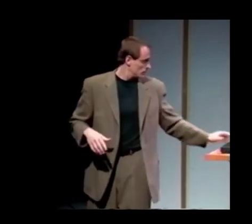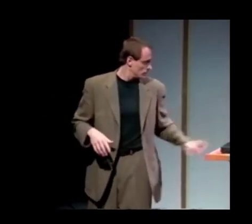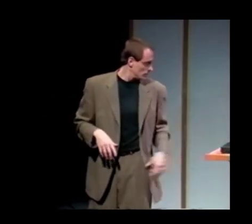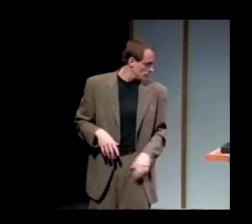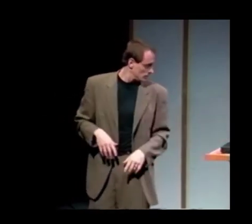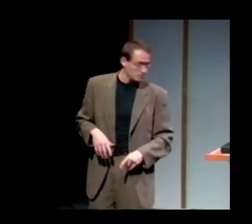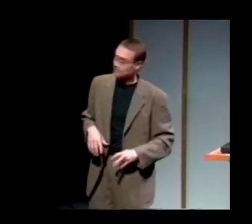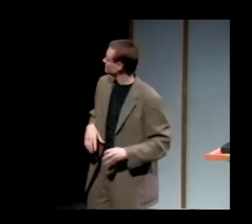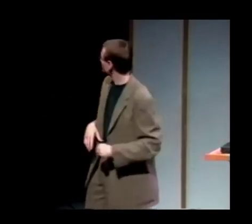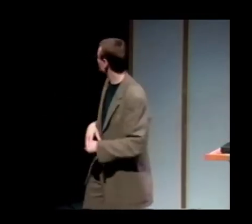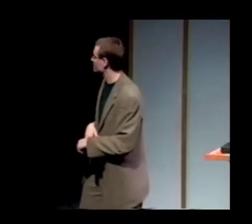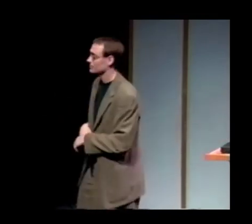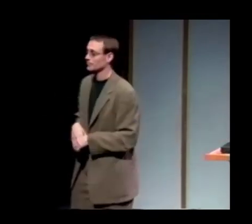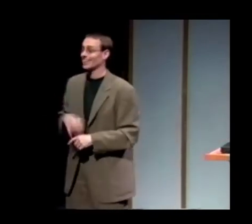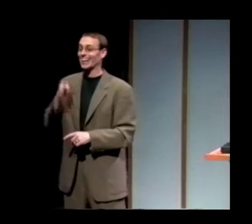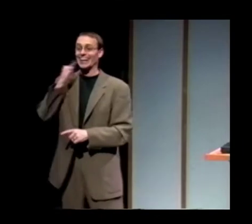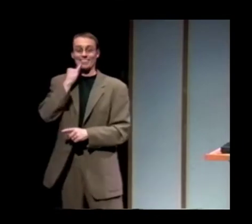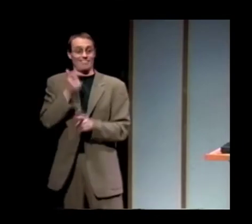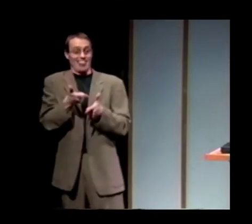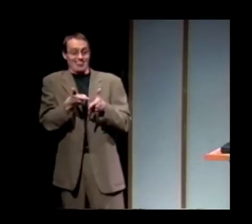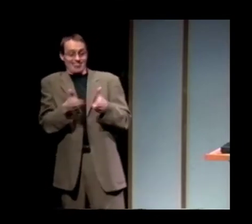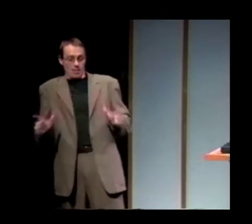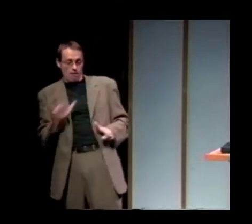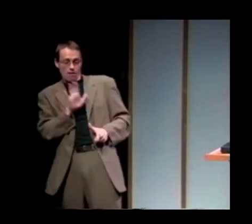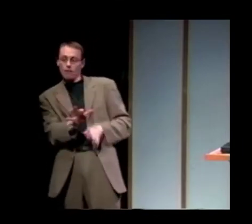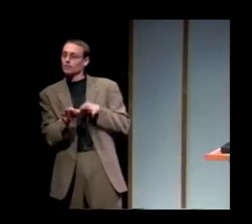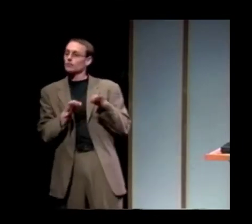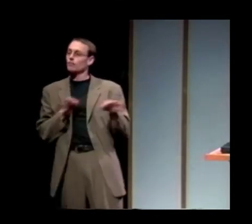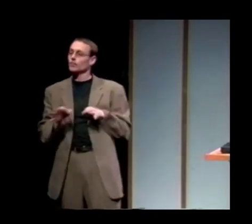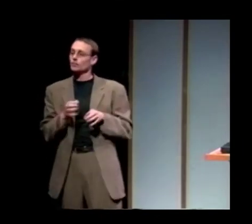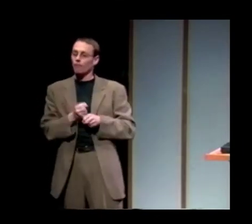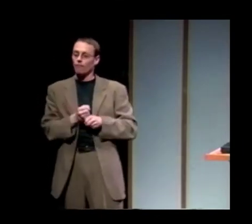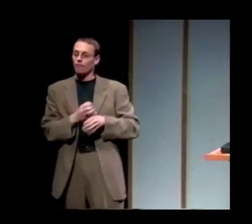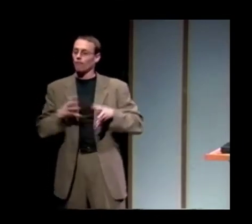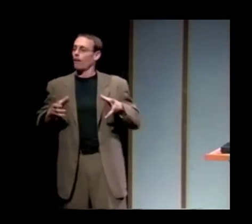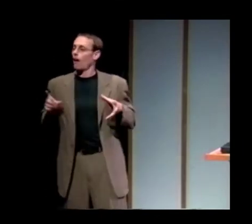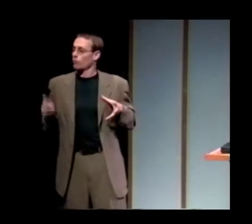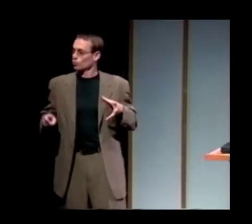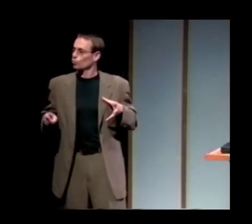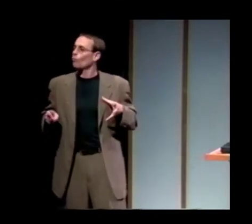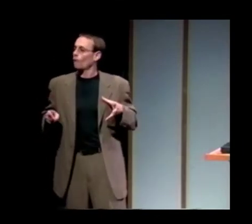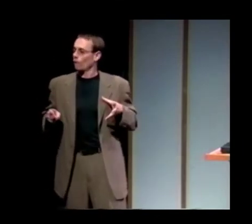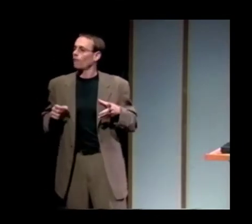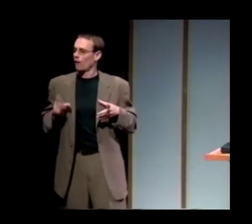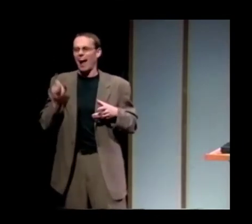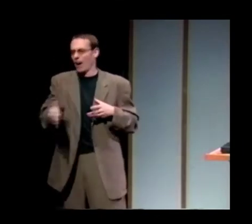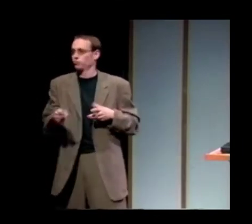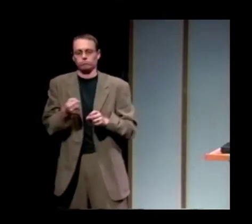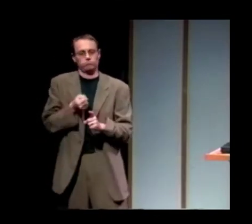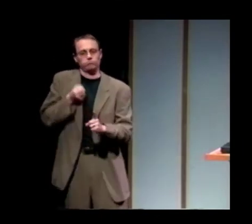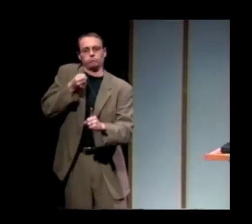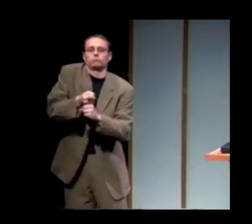SO THAT'S THE EPICENTER, THAT'S THE MAIN SHOCK. SO IF WE HAVE A LANGUAGE, A DEFINITION FOR THAT,